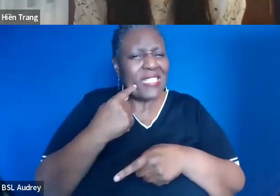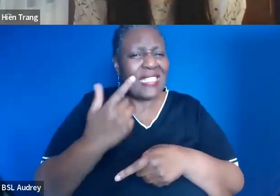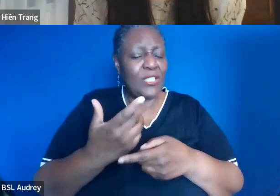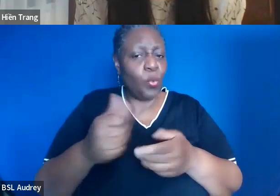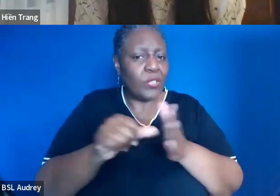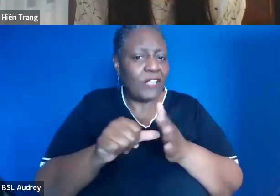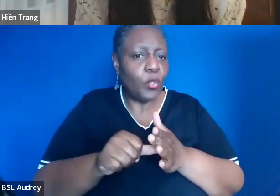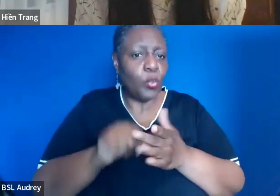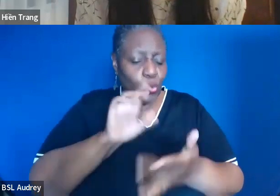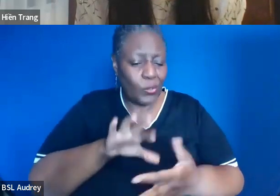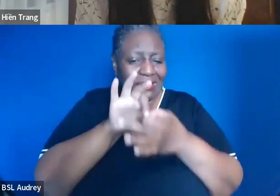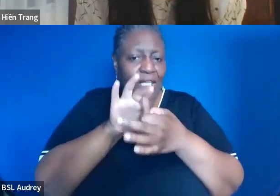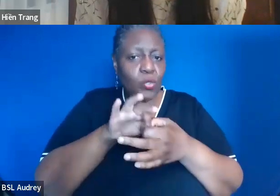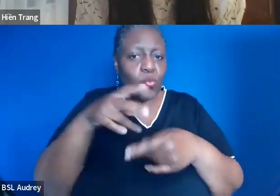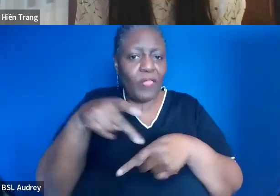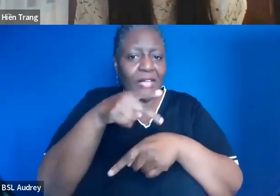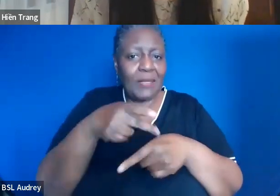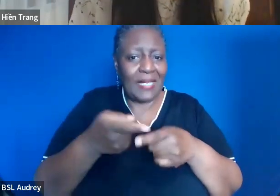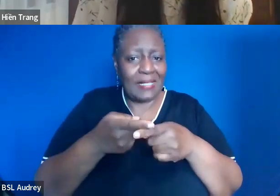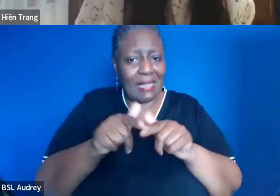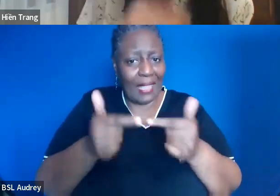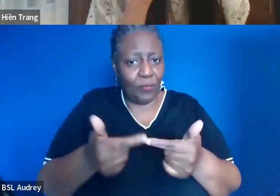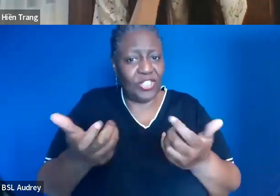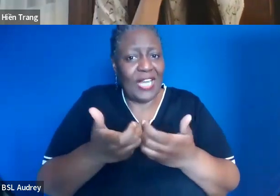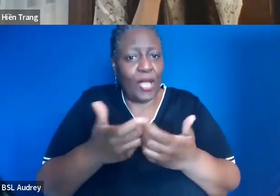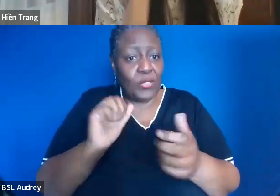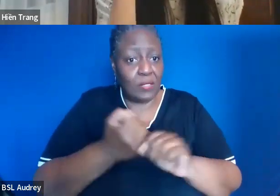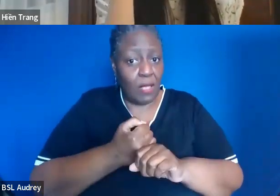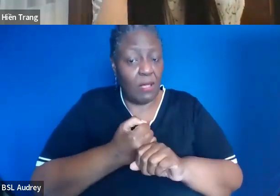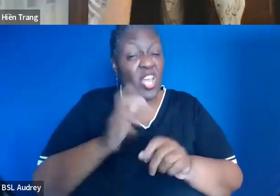to connect to the Vietnamese language and how you did that did you travel to Vietnam